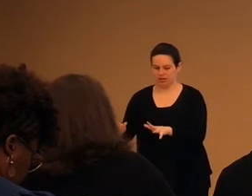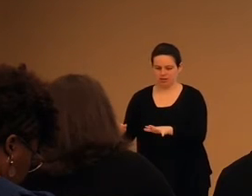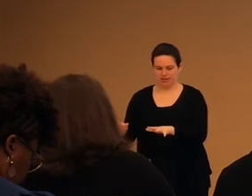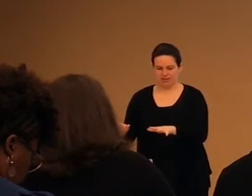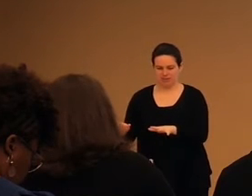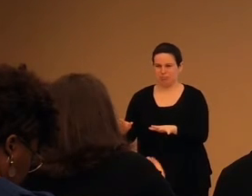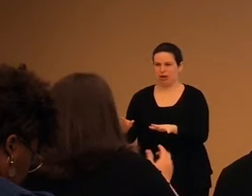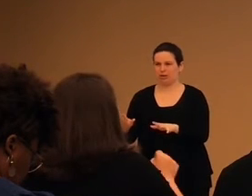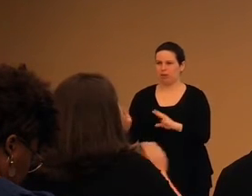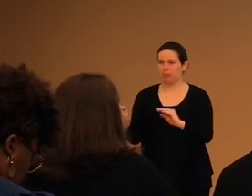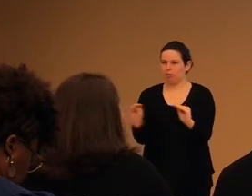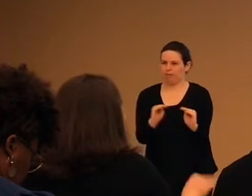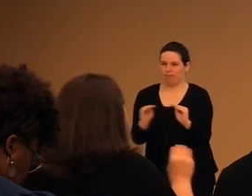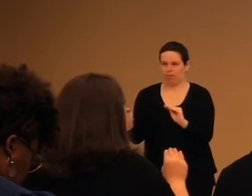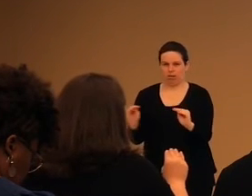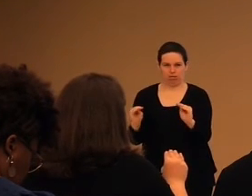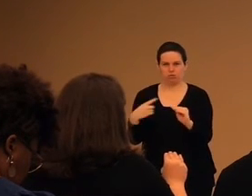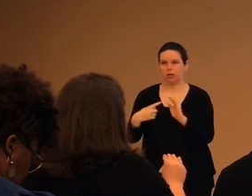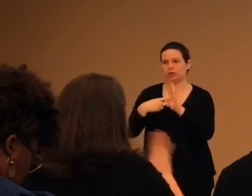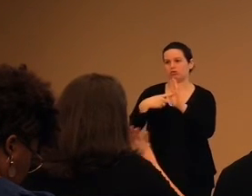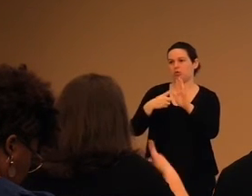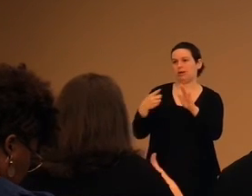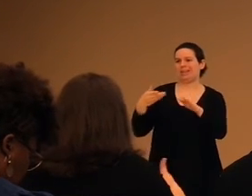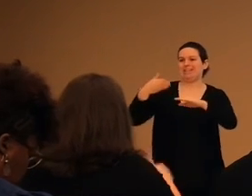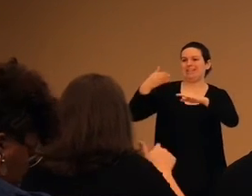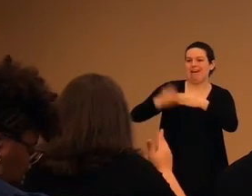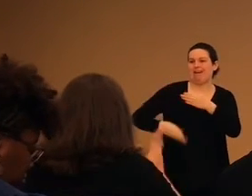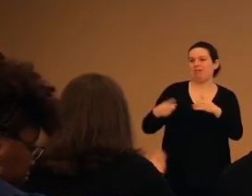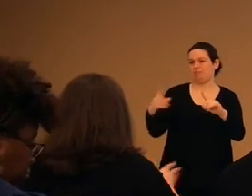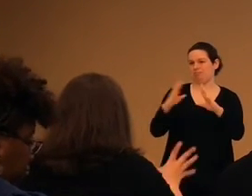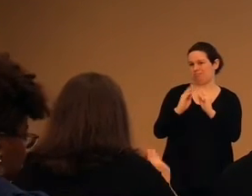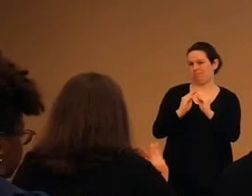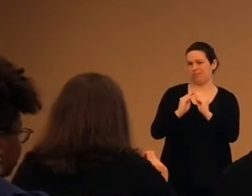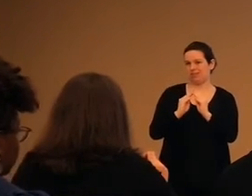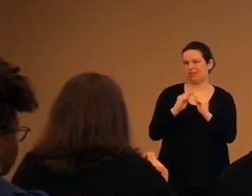Movable and that's why I can show you at the end of this meeting. That's just the seven panoramas